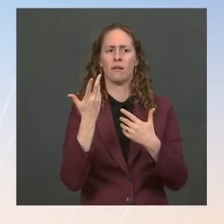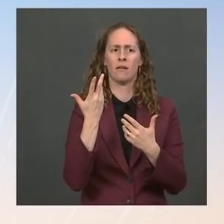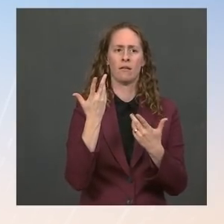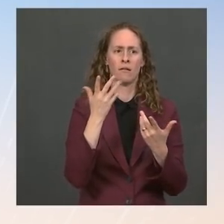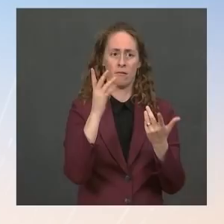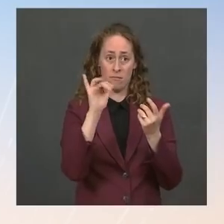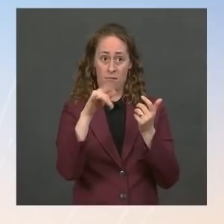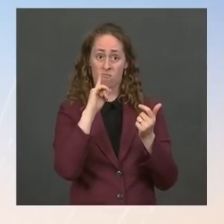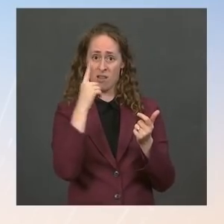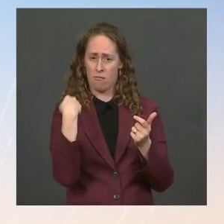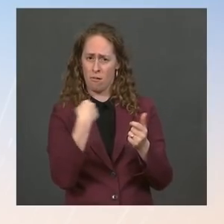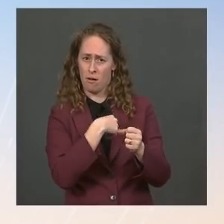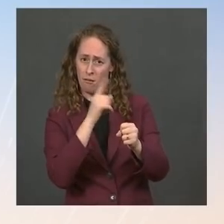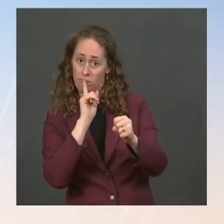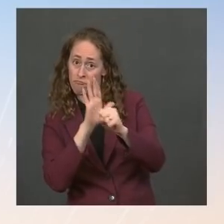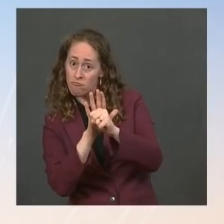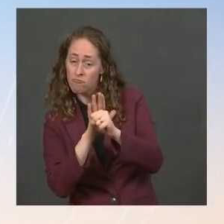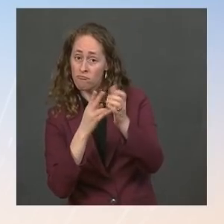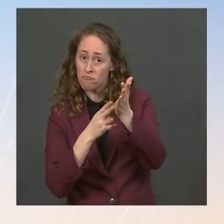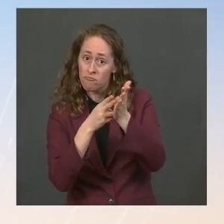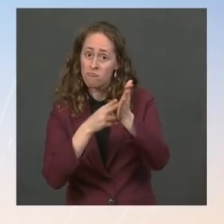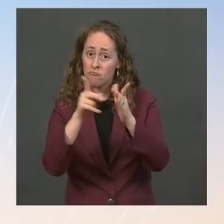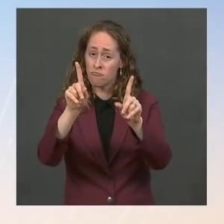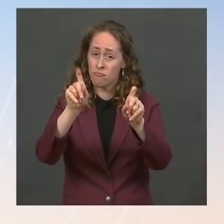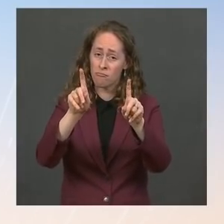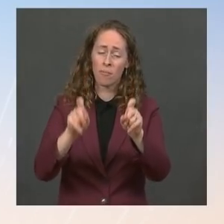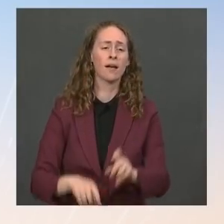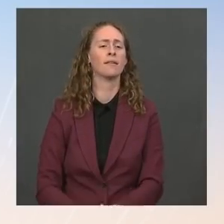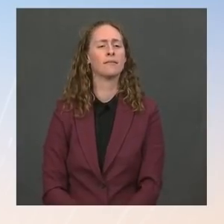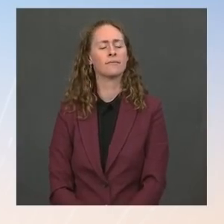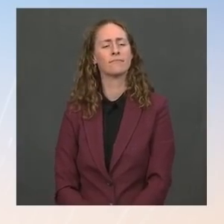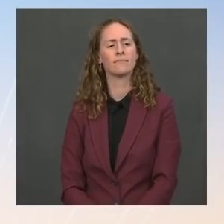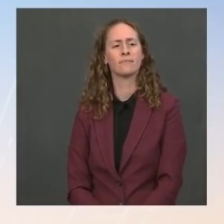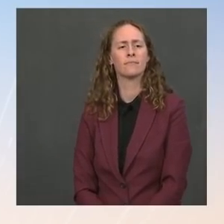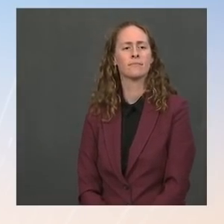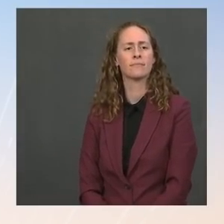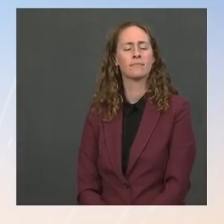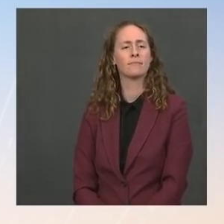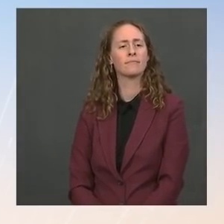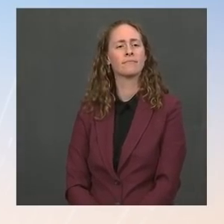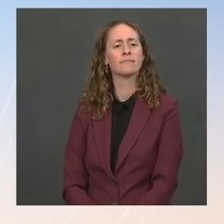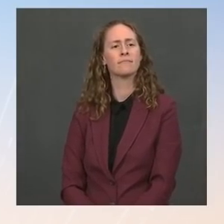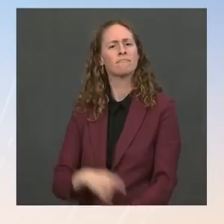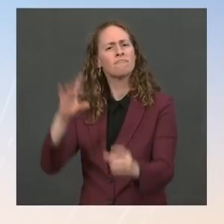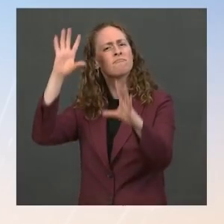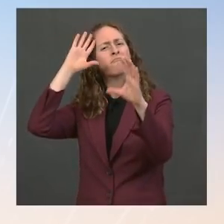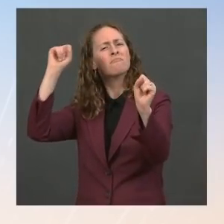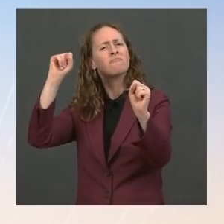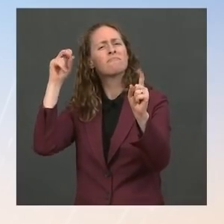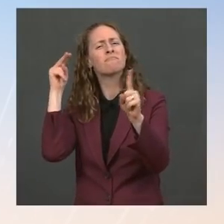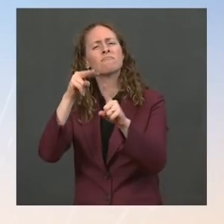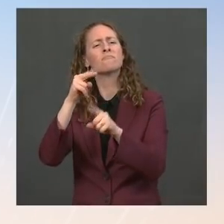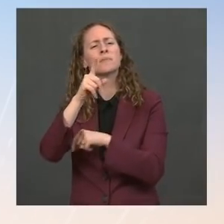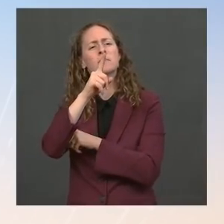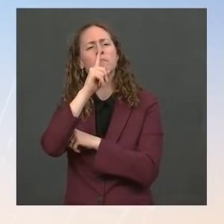the President's position and commitment to non-proliferation has not changed. We're committed to renewing American leadership in non-proliferation